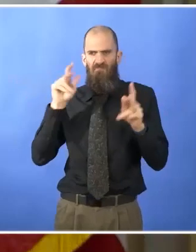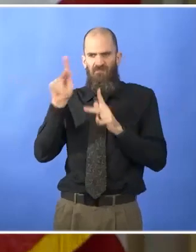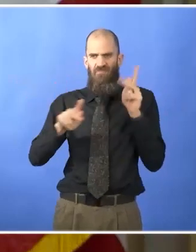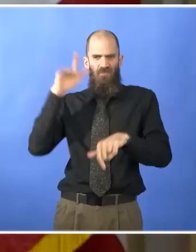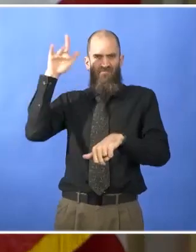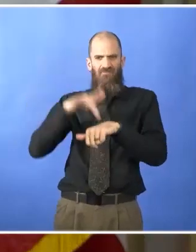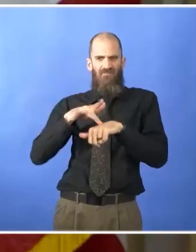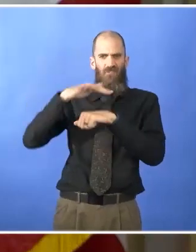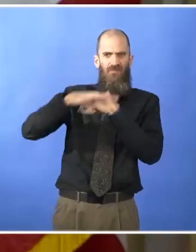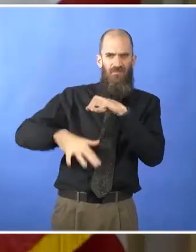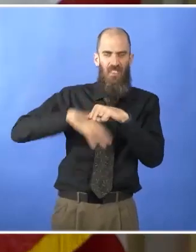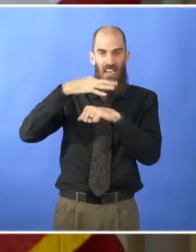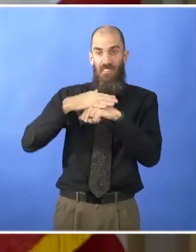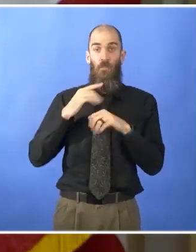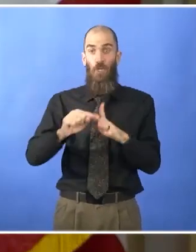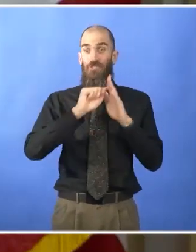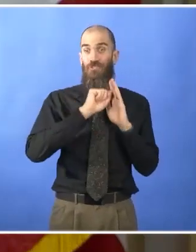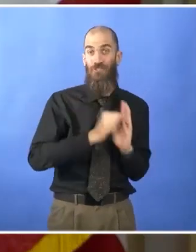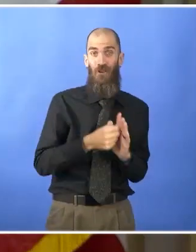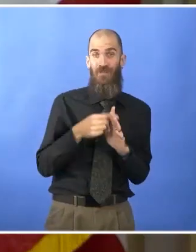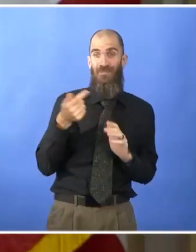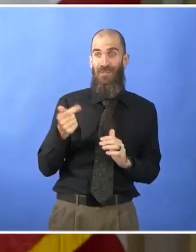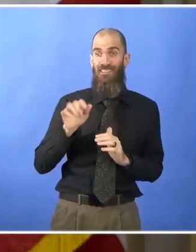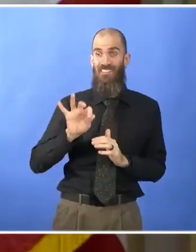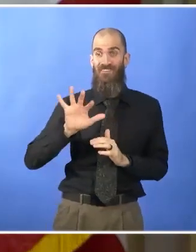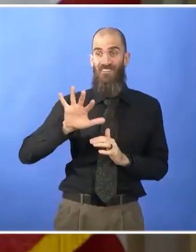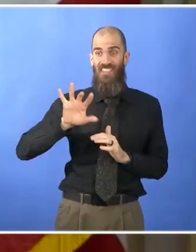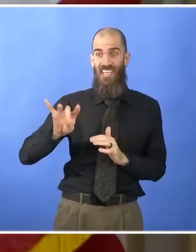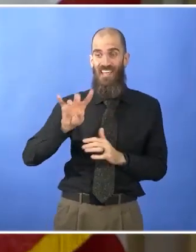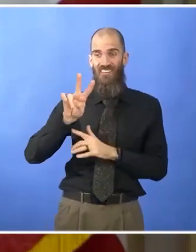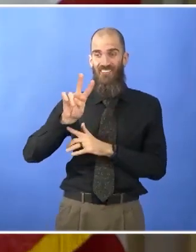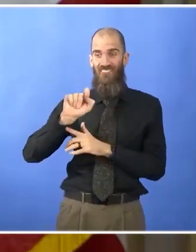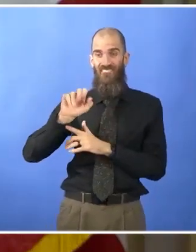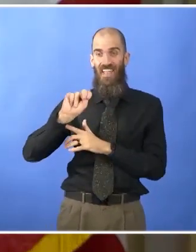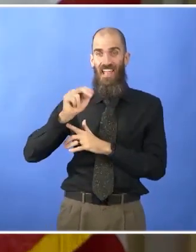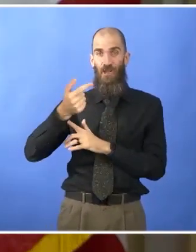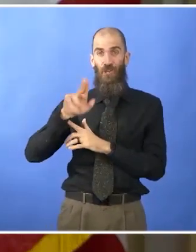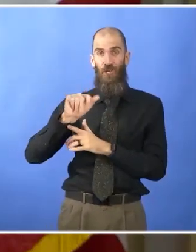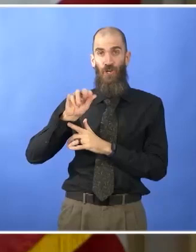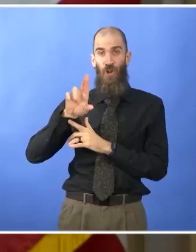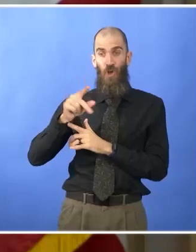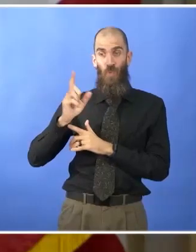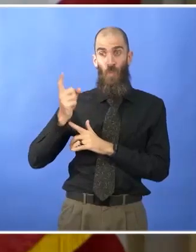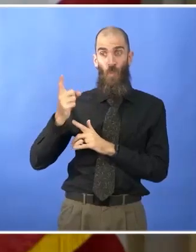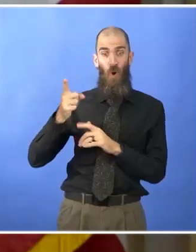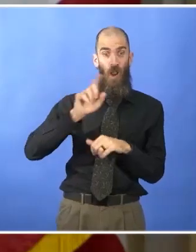IN 1958, NASA SENT VANGUARD ONE INTO OUR SKIES. IT STILL CIRCLES THE PLANET TODAY.